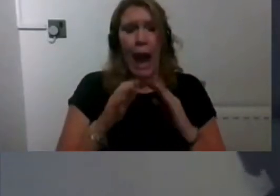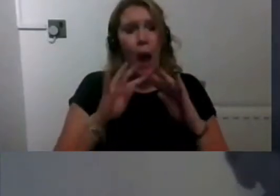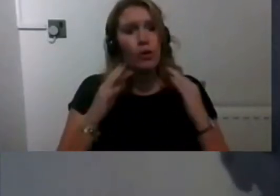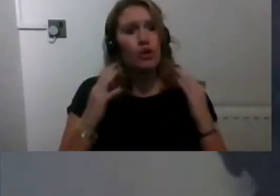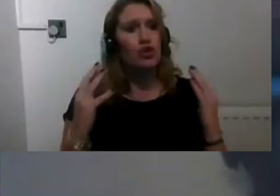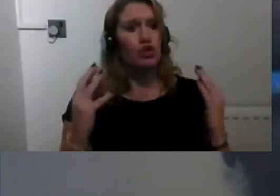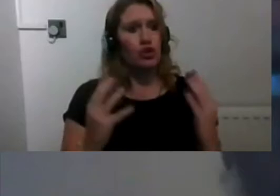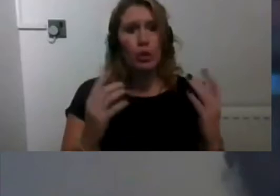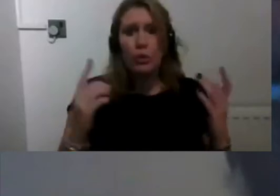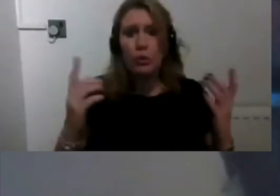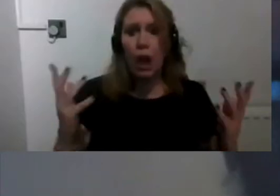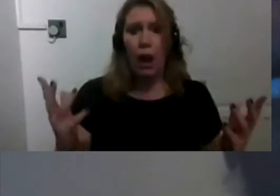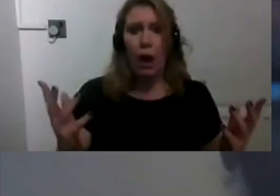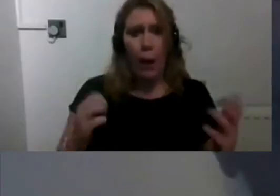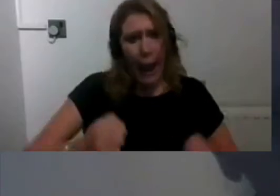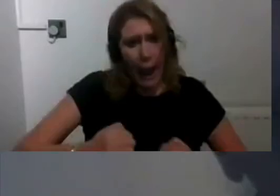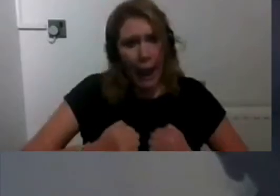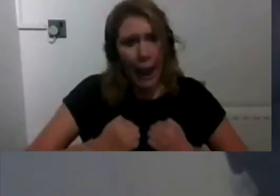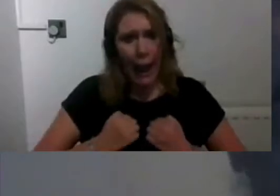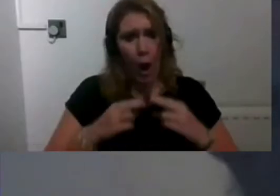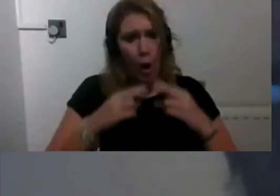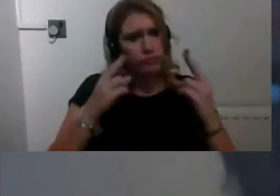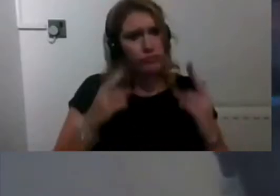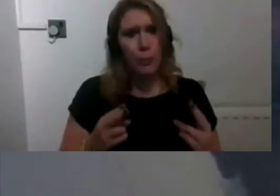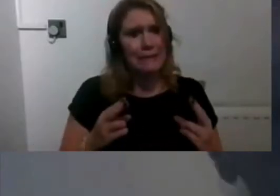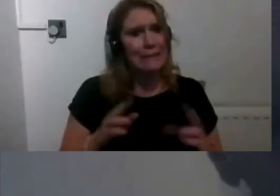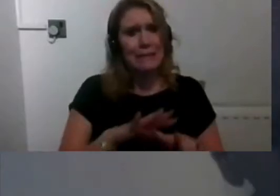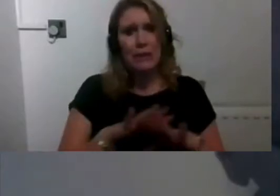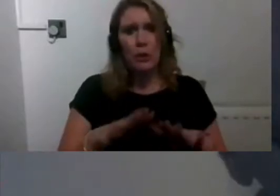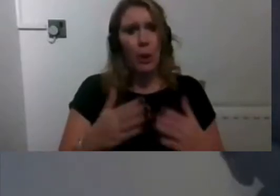Our states, our property. No longer ours.